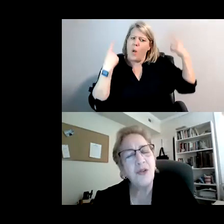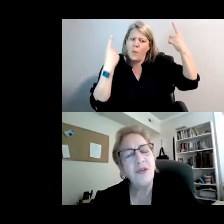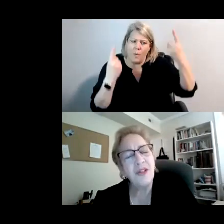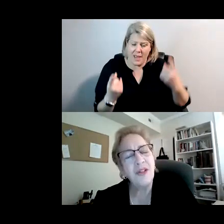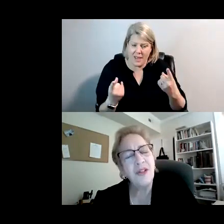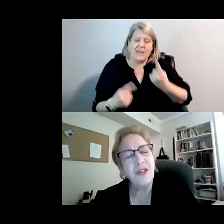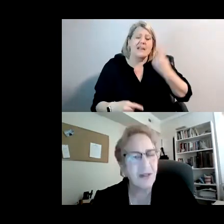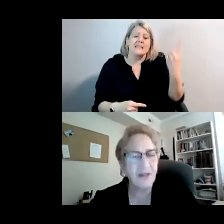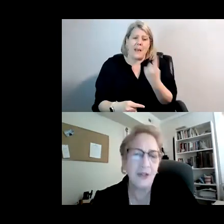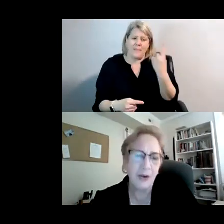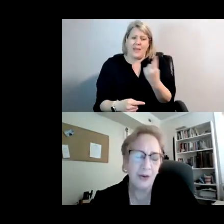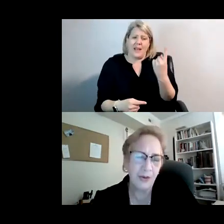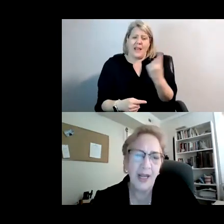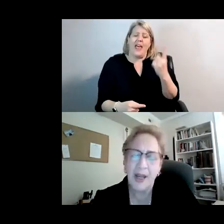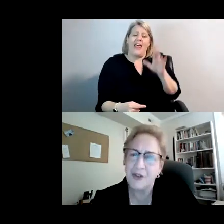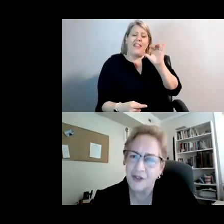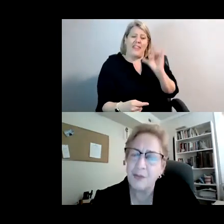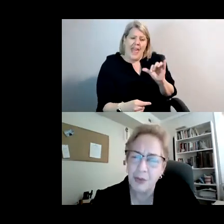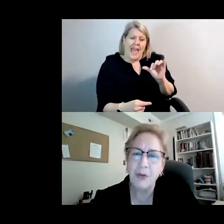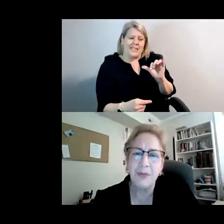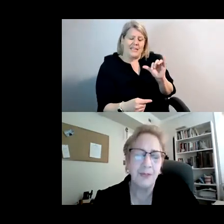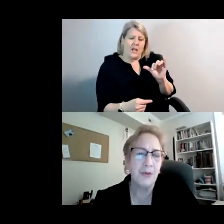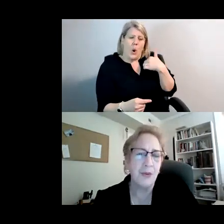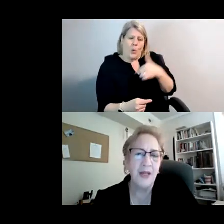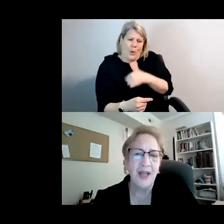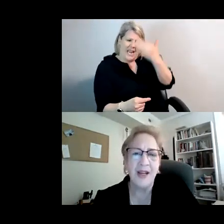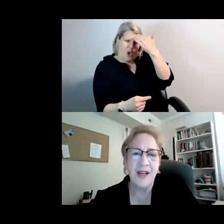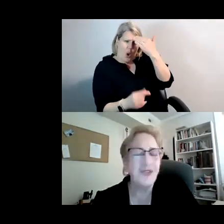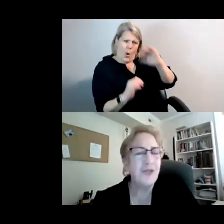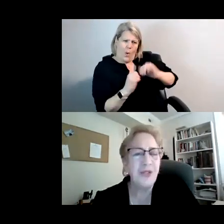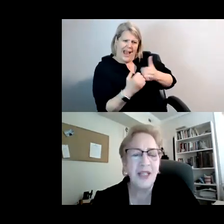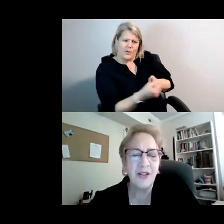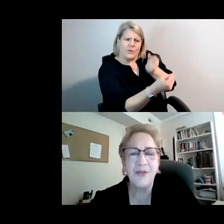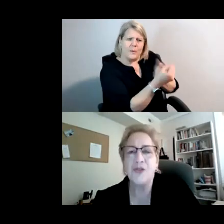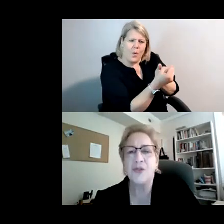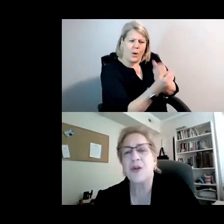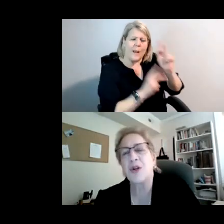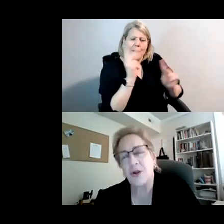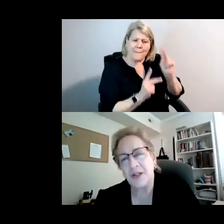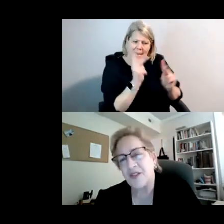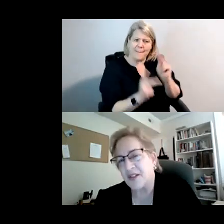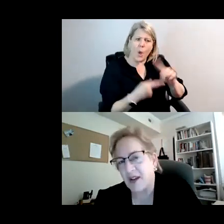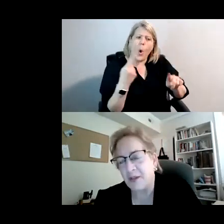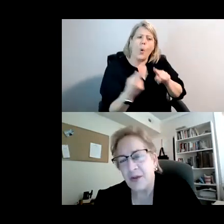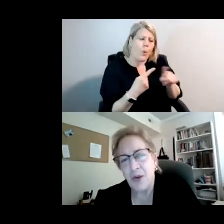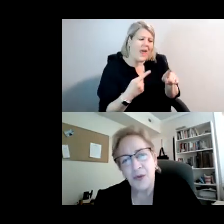you intrinsically know how to support people as unique individuals regardless of the type